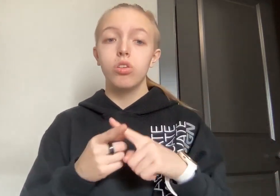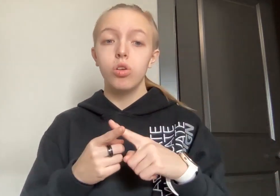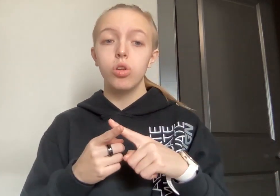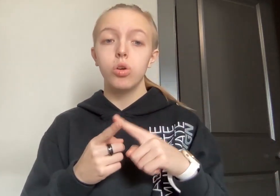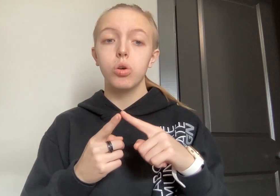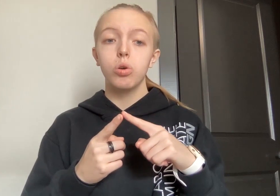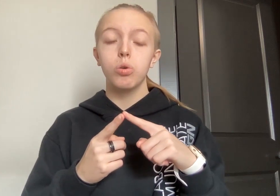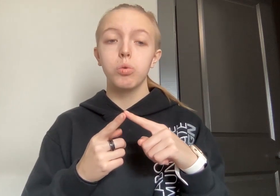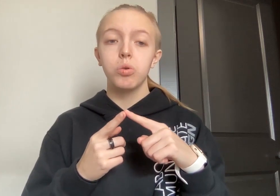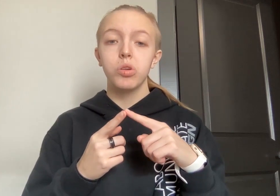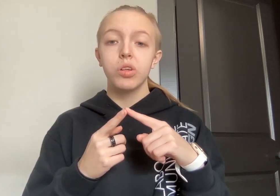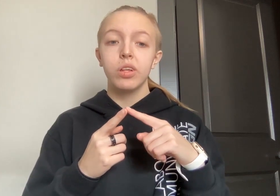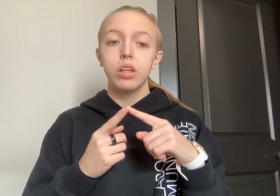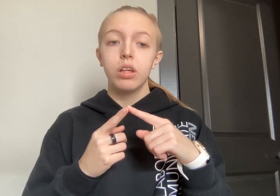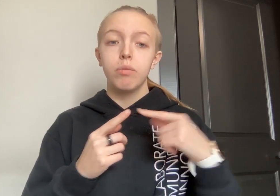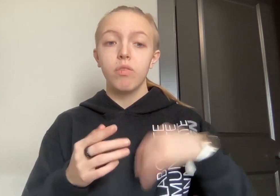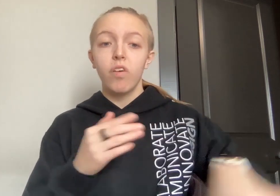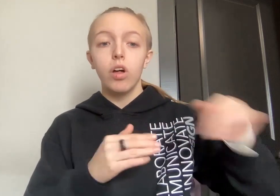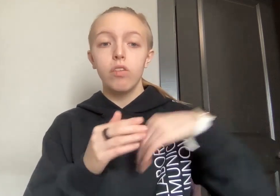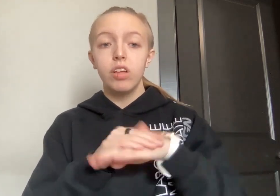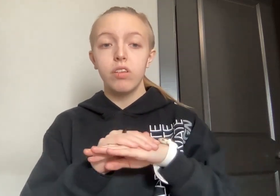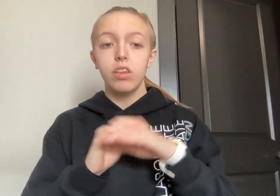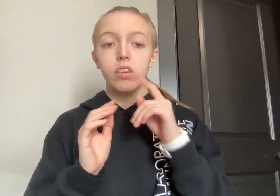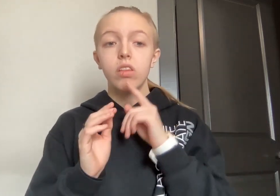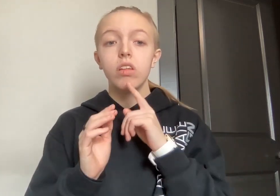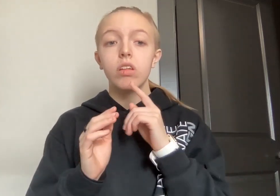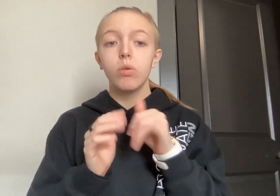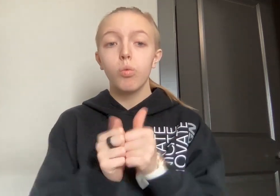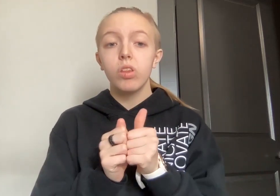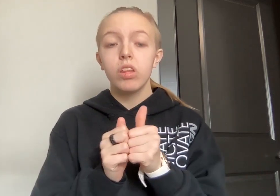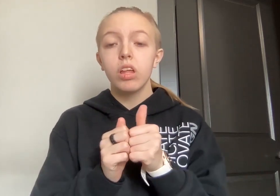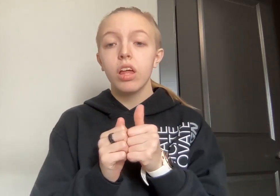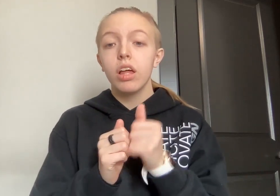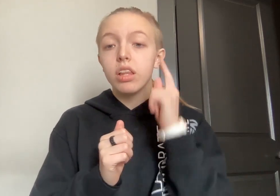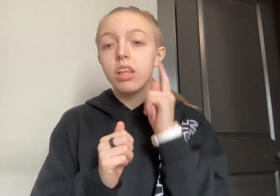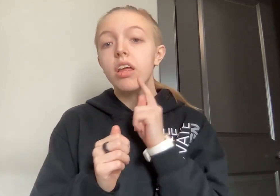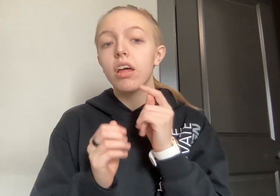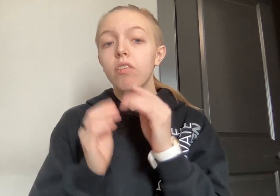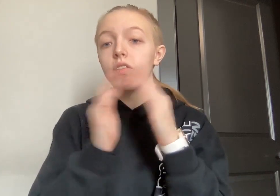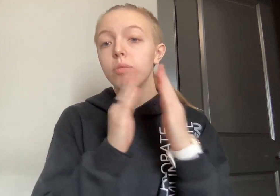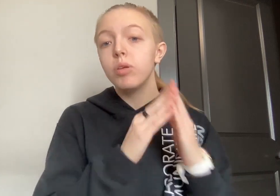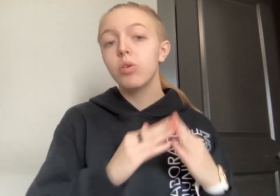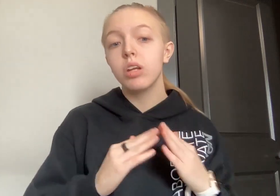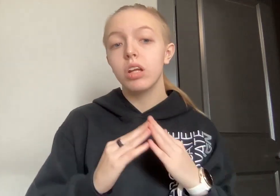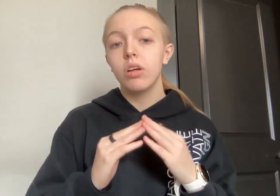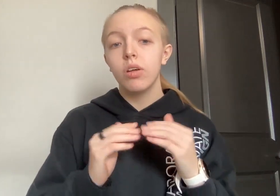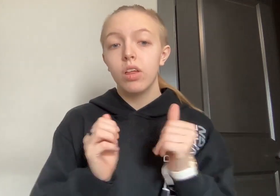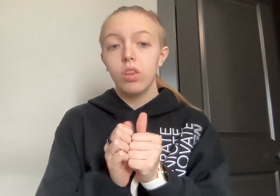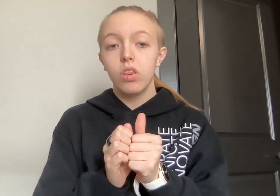to be involved with the deaf community, with